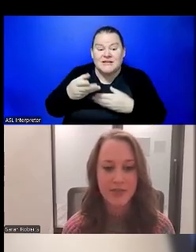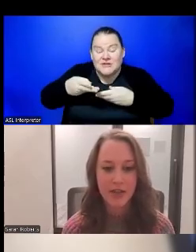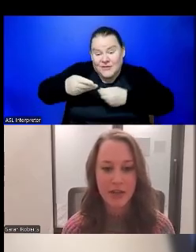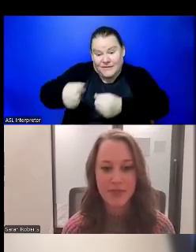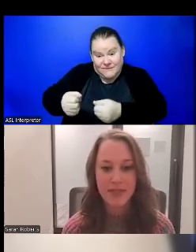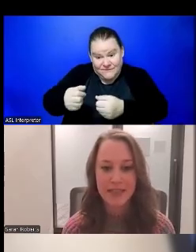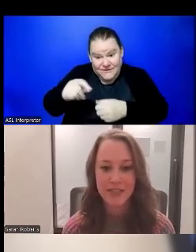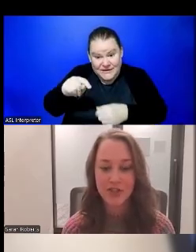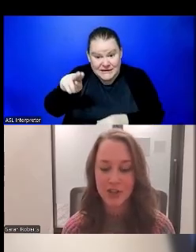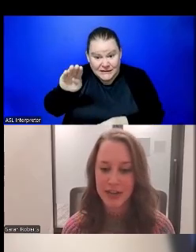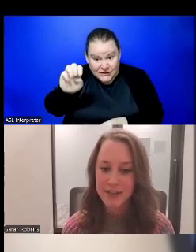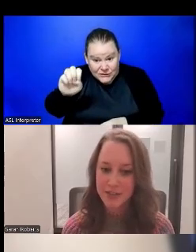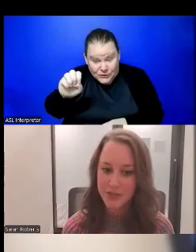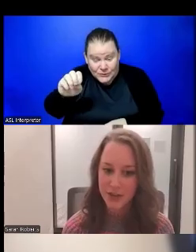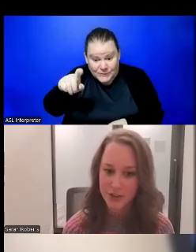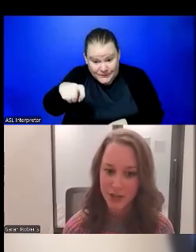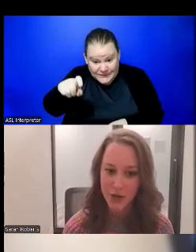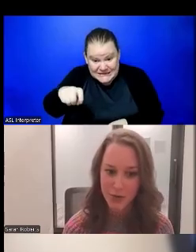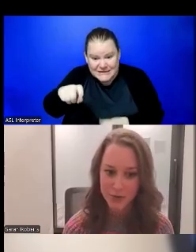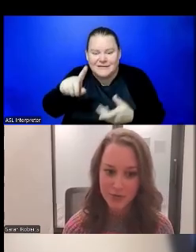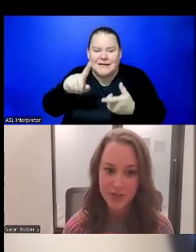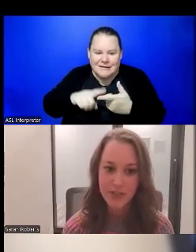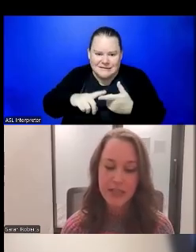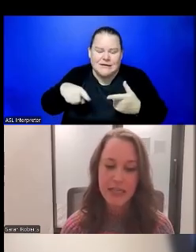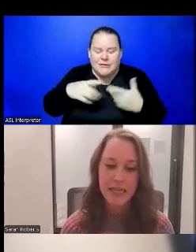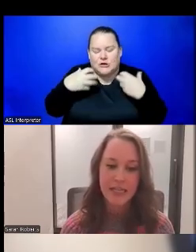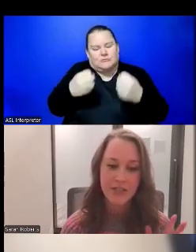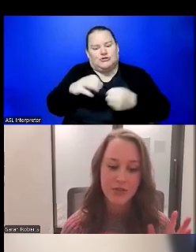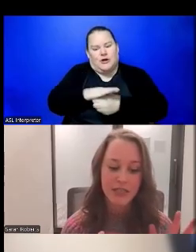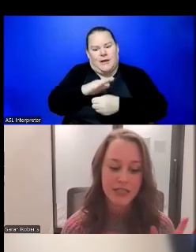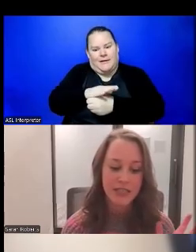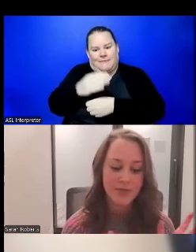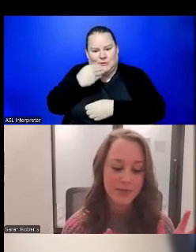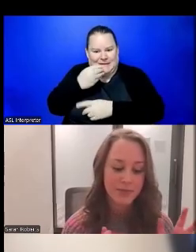develop the needed strength to feed on their own. So these